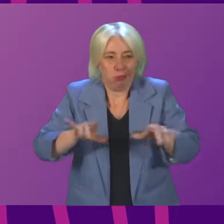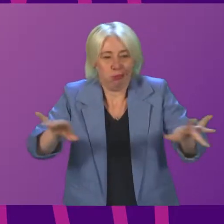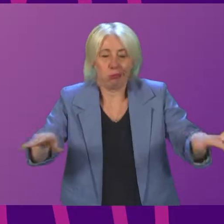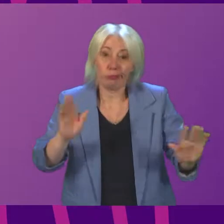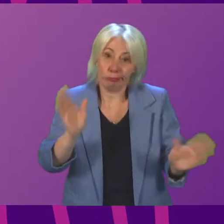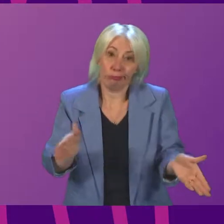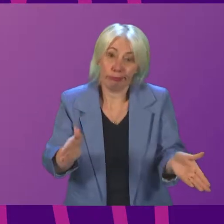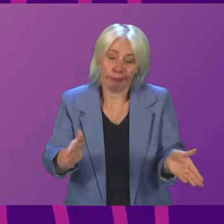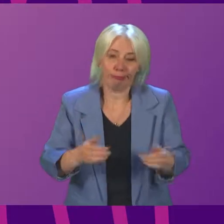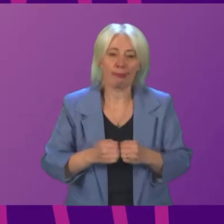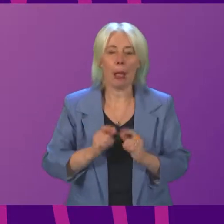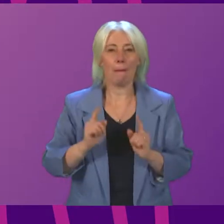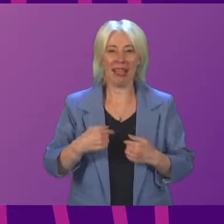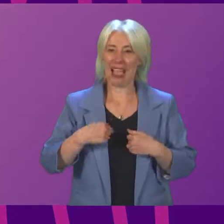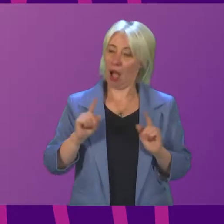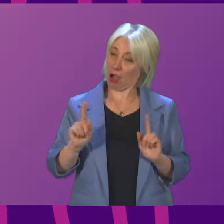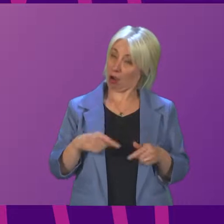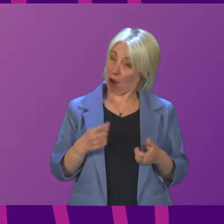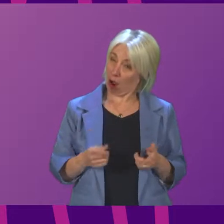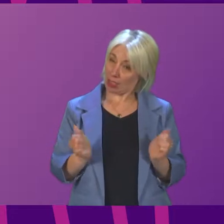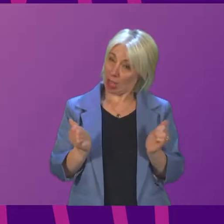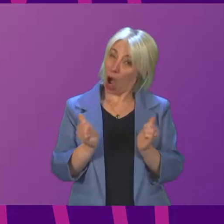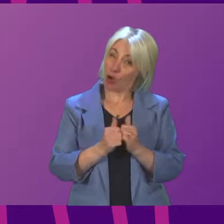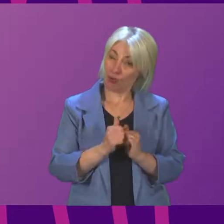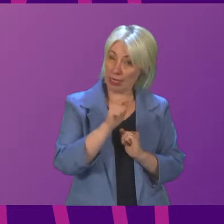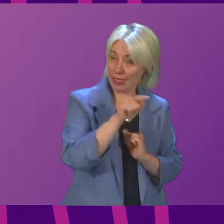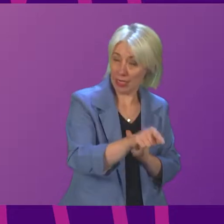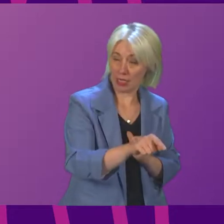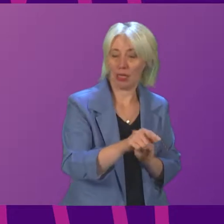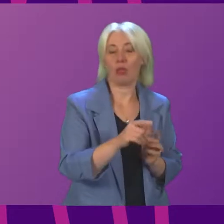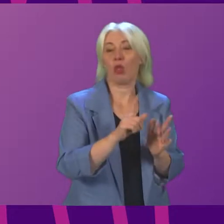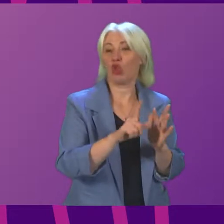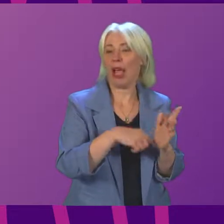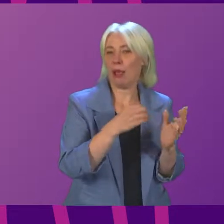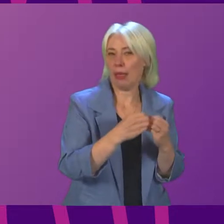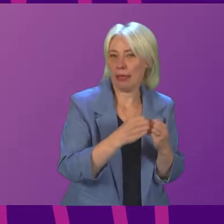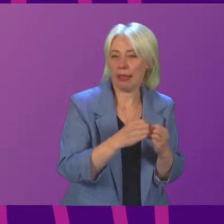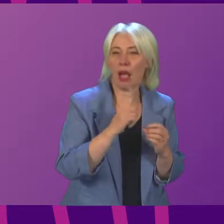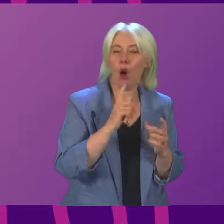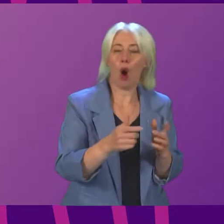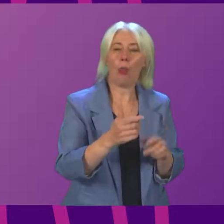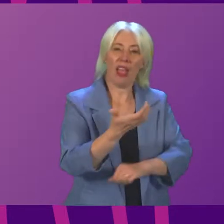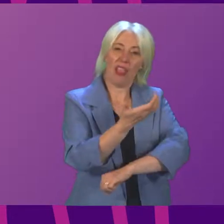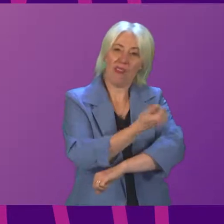However, I cannot agree with Ms Baillie’s characterisation of the vaccination programme as